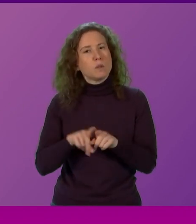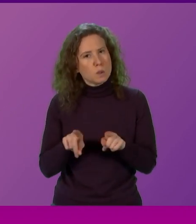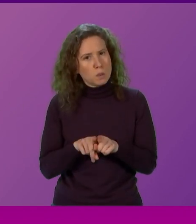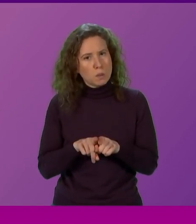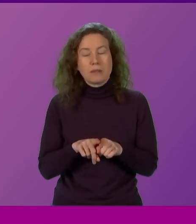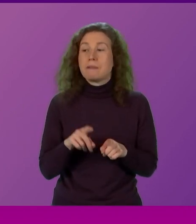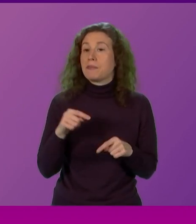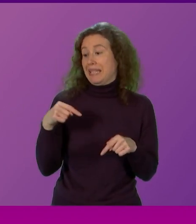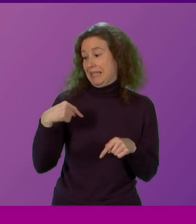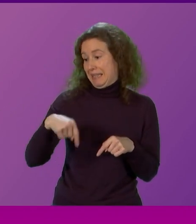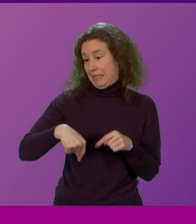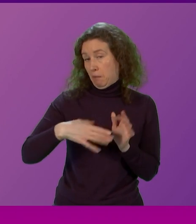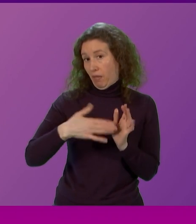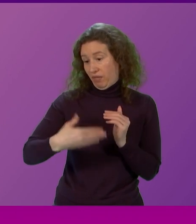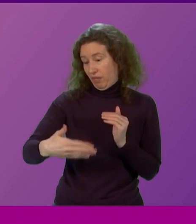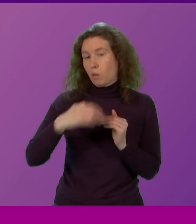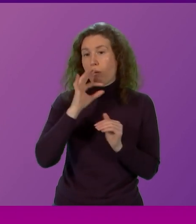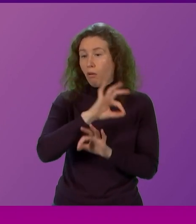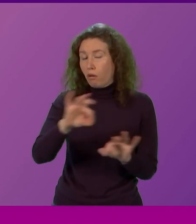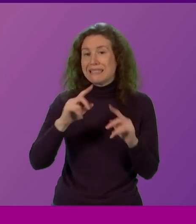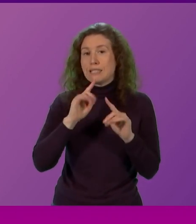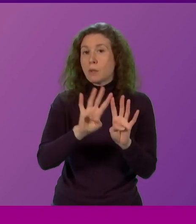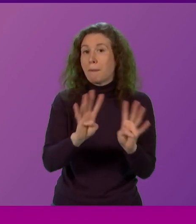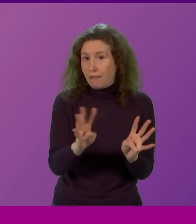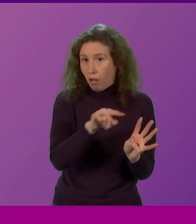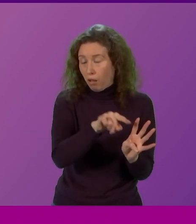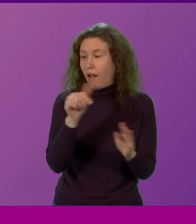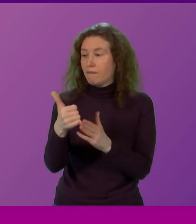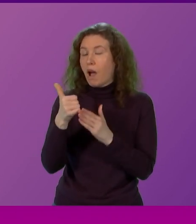Later this month, we will seek the advice of the teacher panel and the advisory group